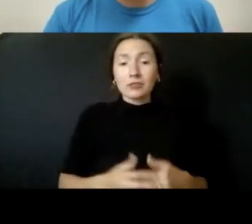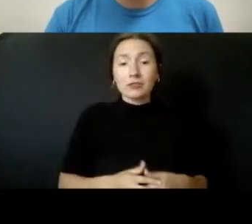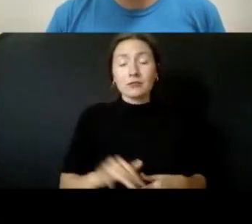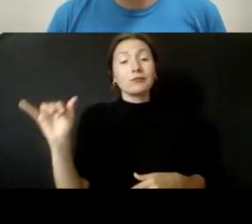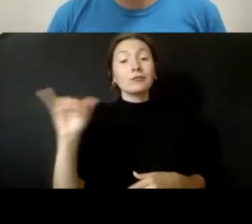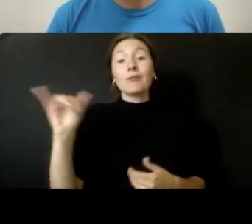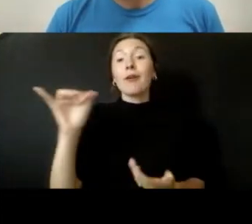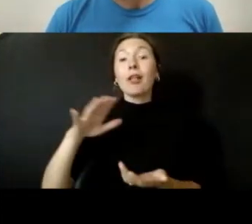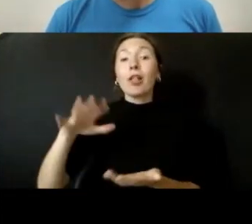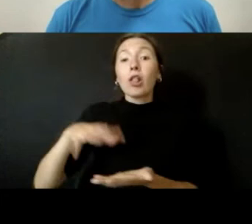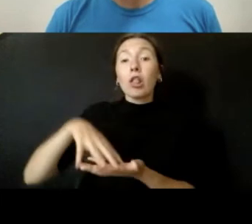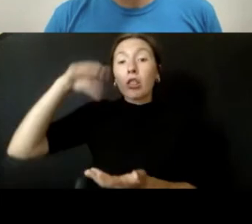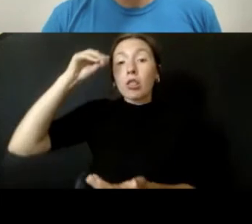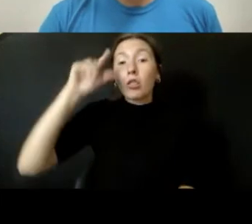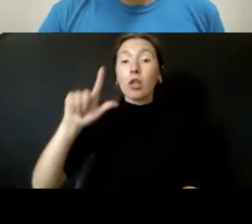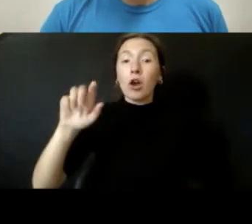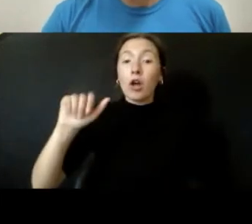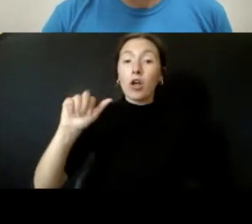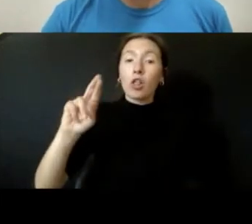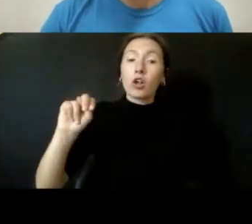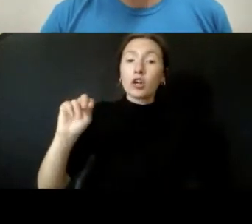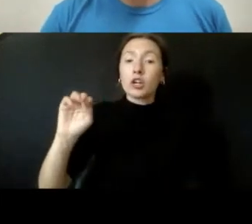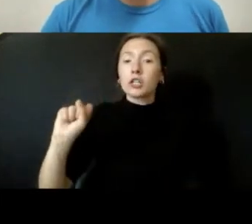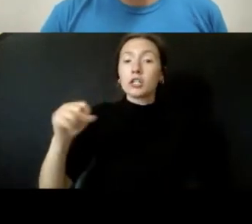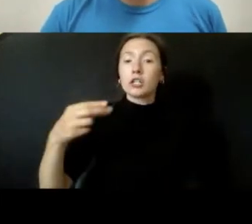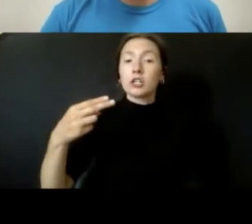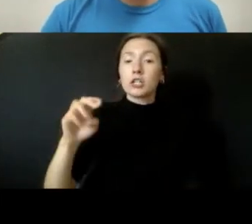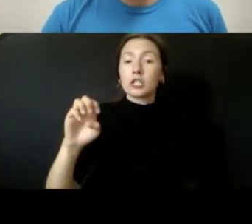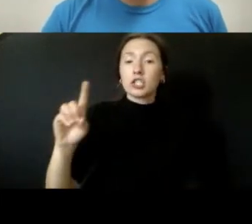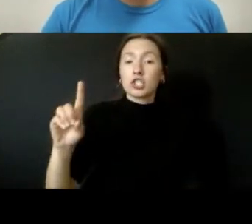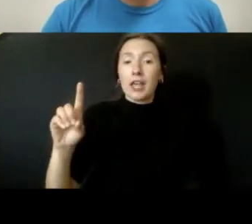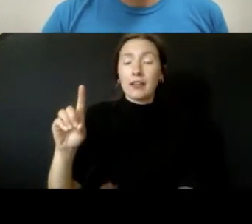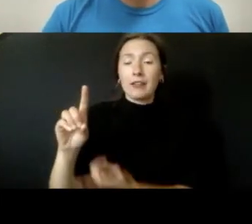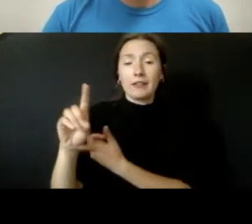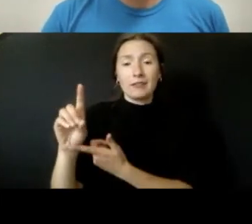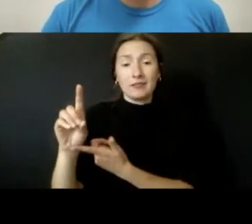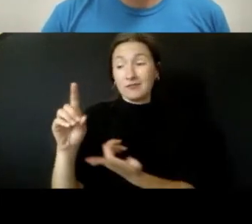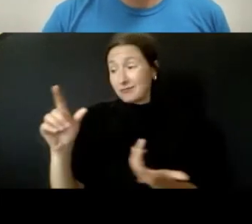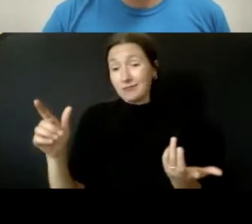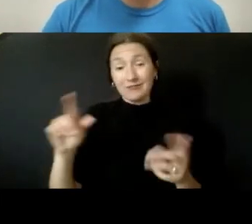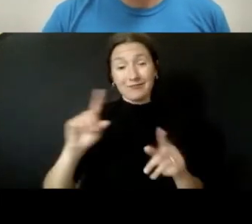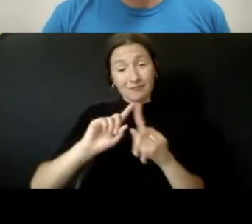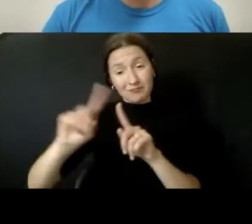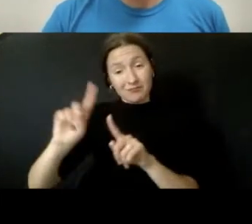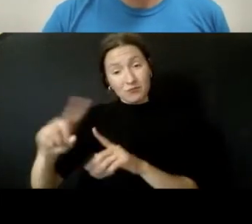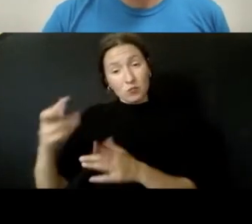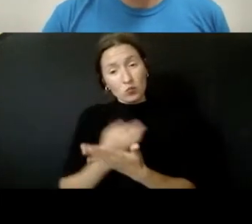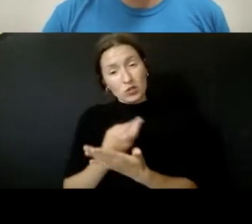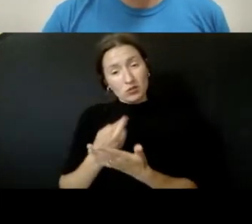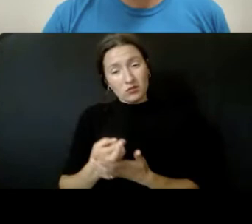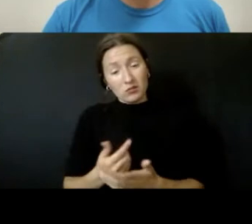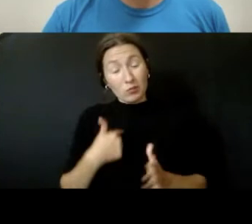let's really be as inclusive as we can be um and this goes beyond just accessibility and um